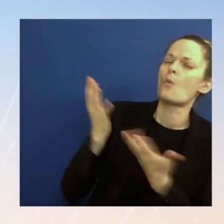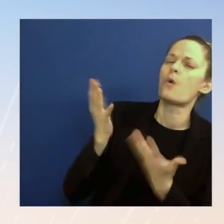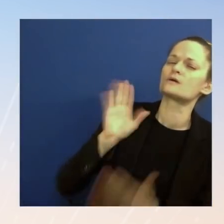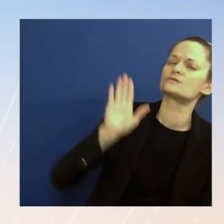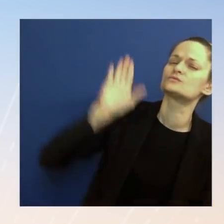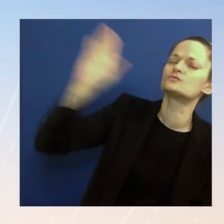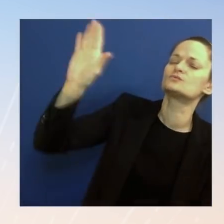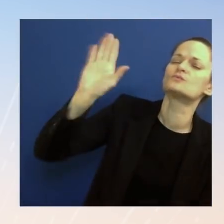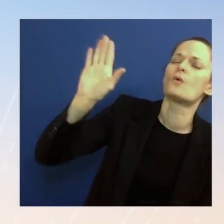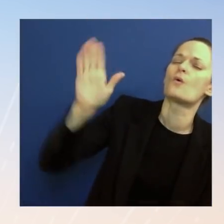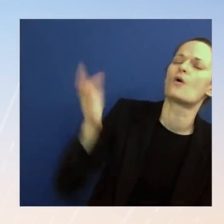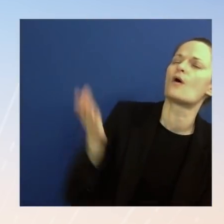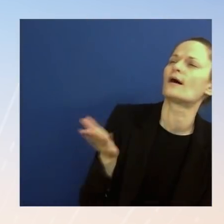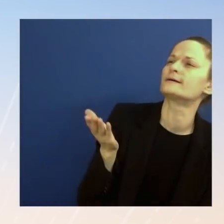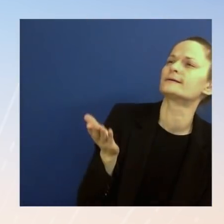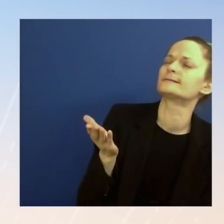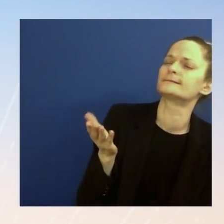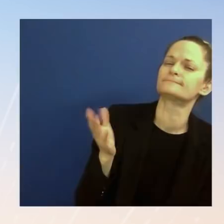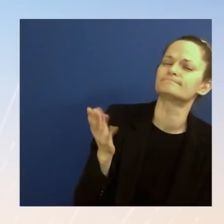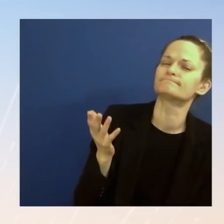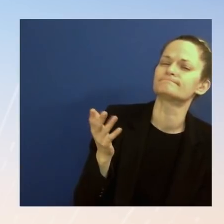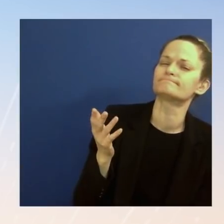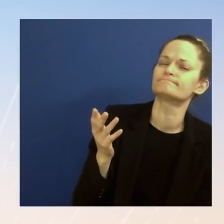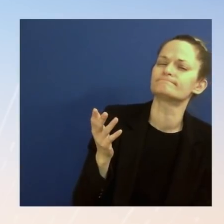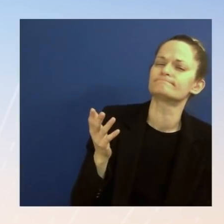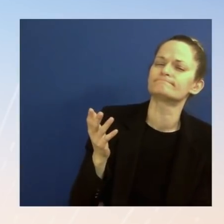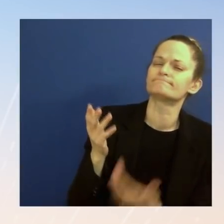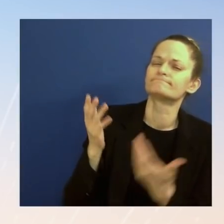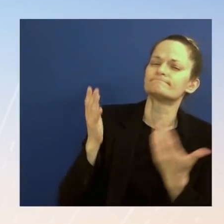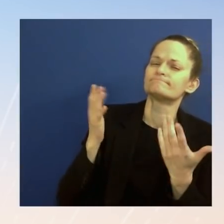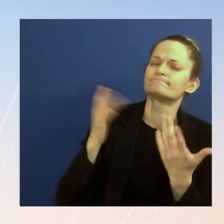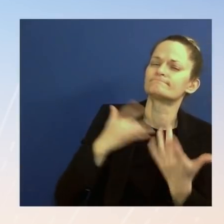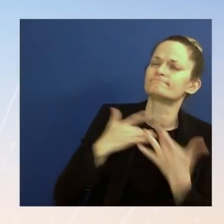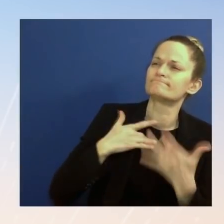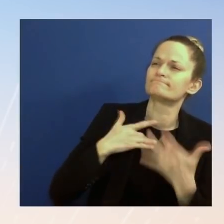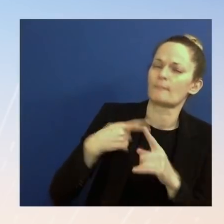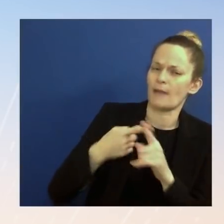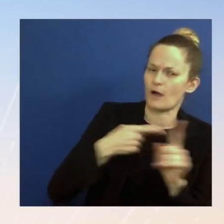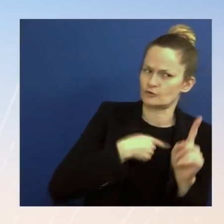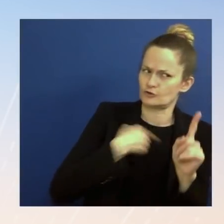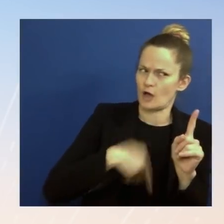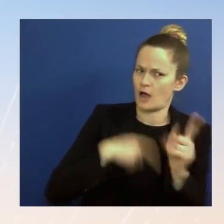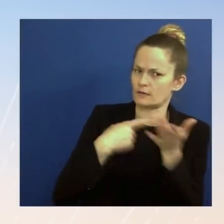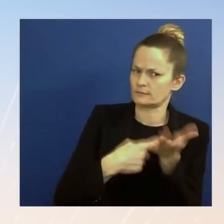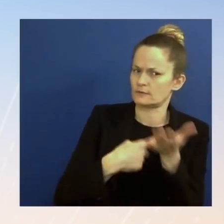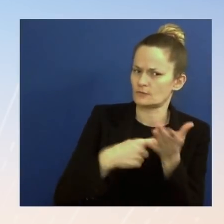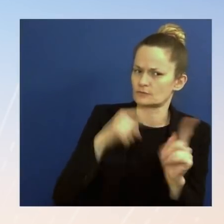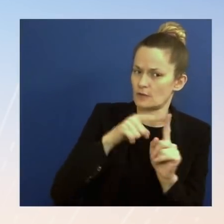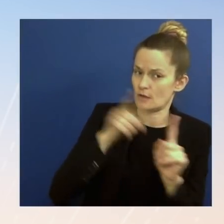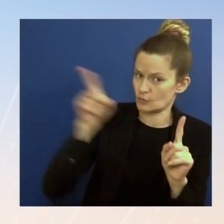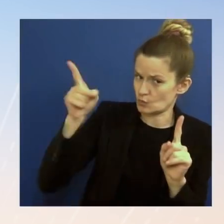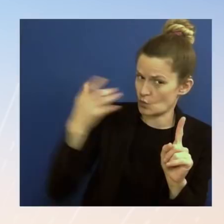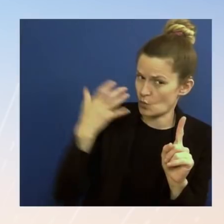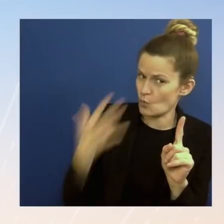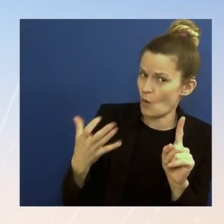do you want them to shift their strategic priorities and not have a relationship with Russia that it does now?